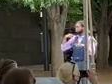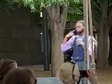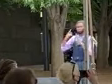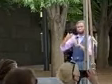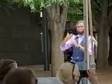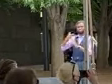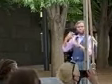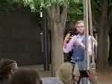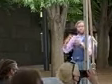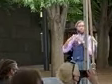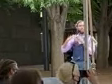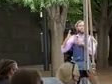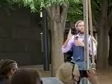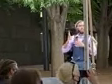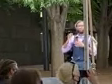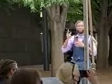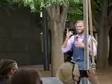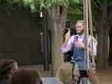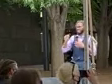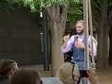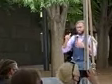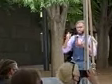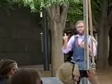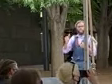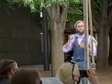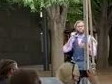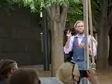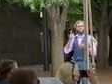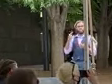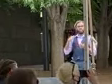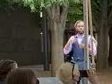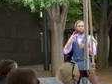having a disability was no longer something that needed to be shrouded.